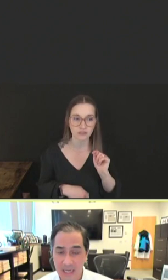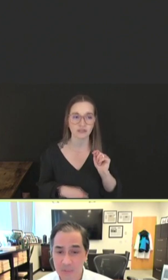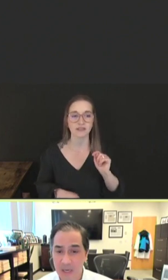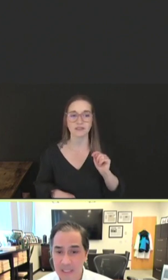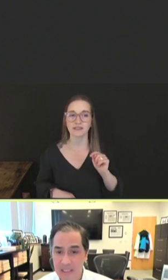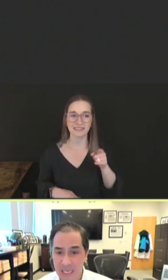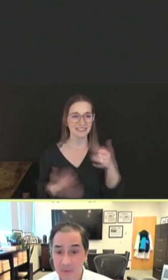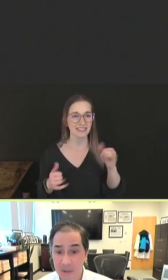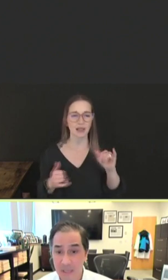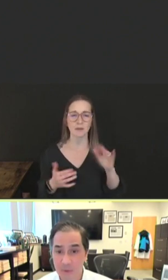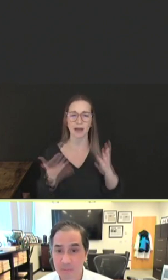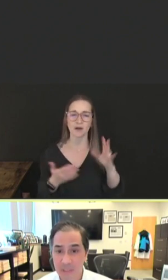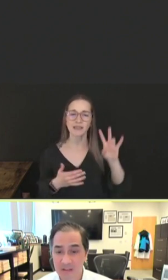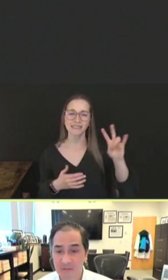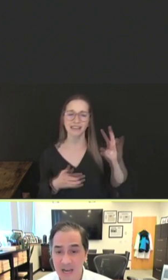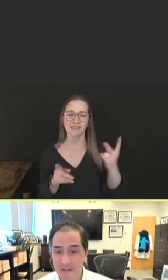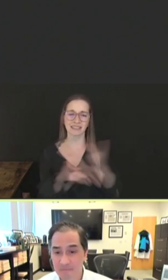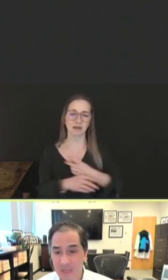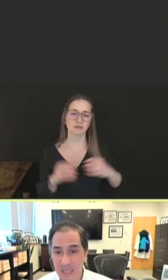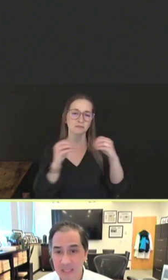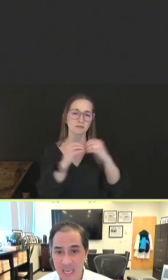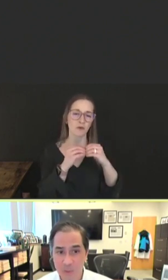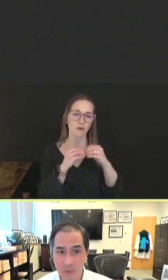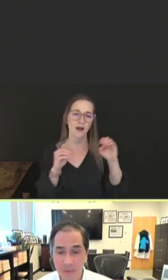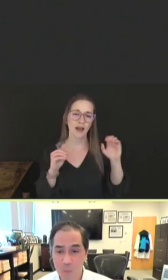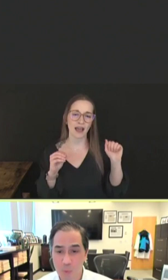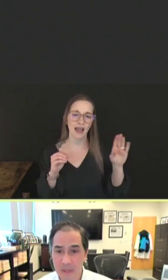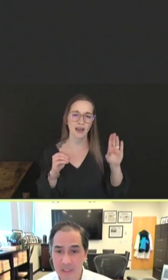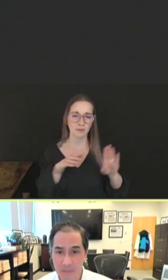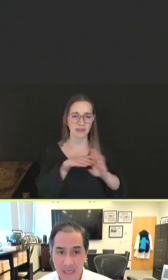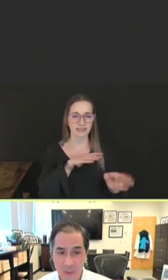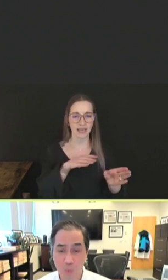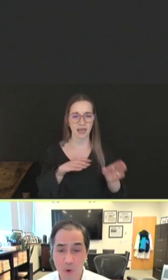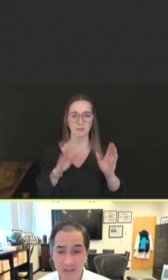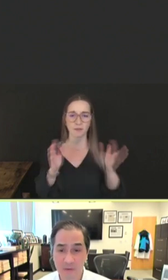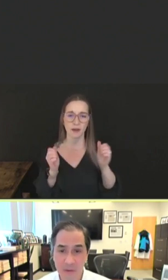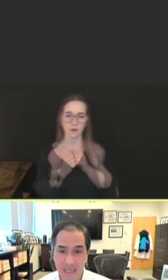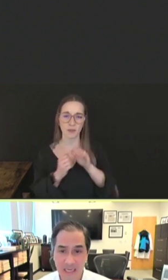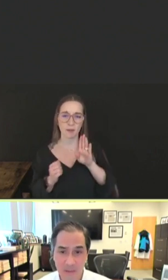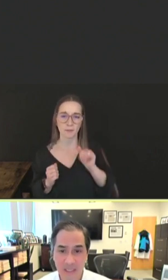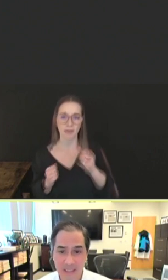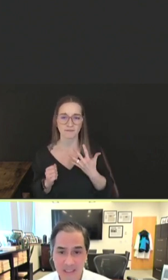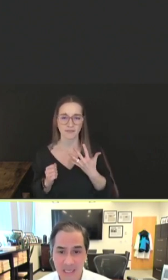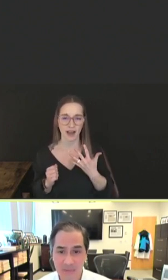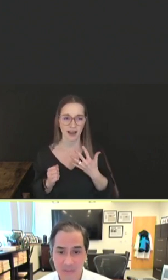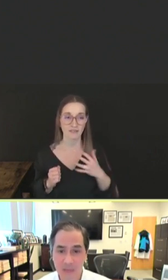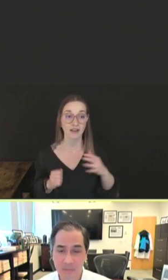antibody escape compared with BA5, and the XBB1 is about a 20-fold antibody escape compared with